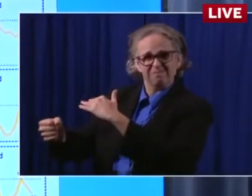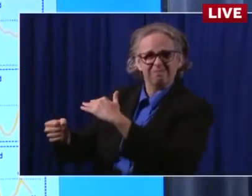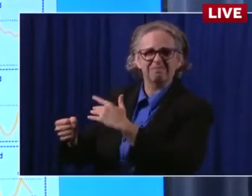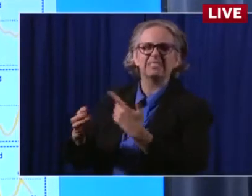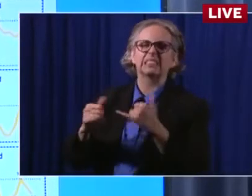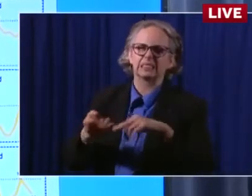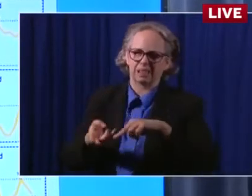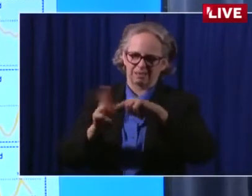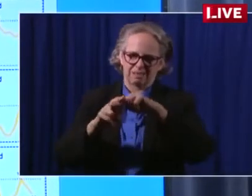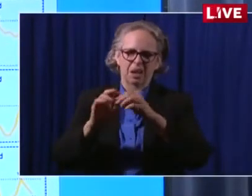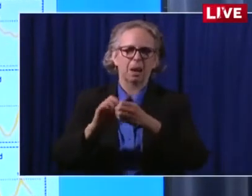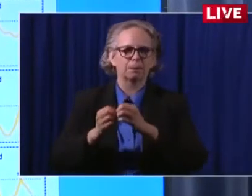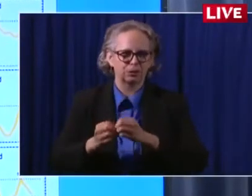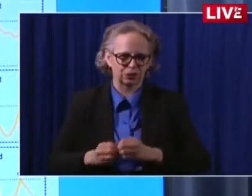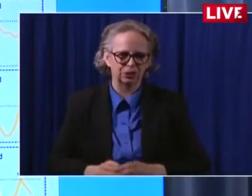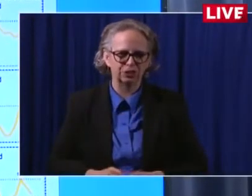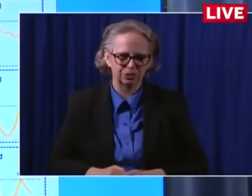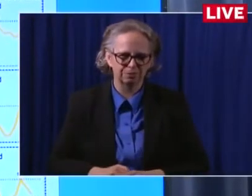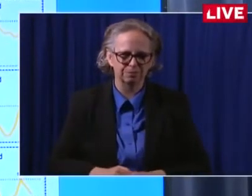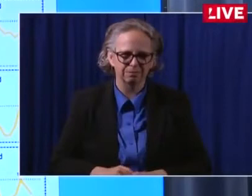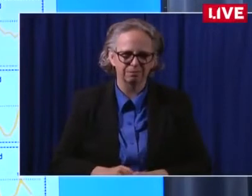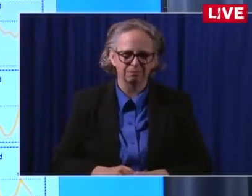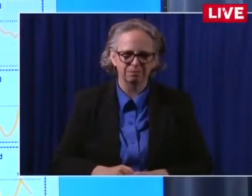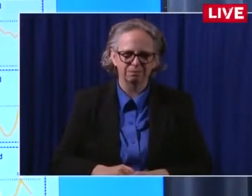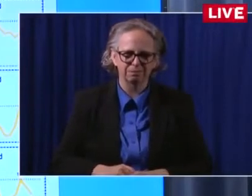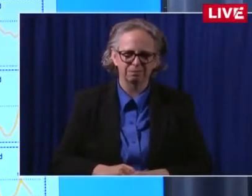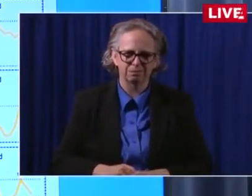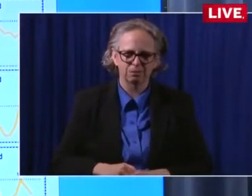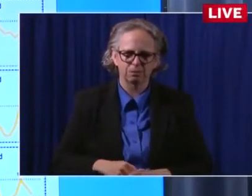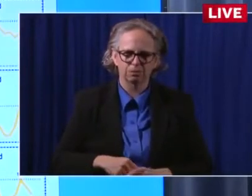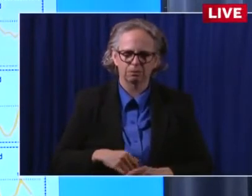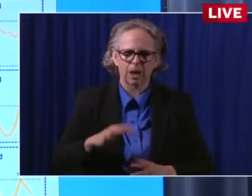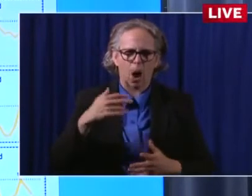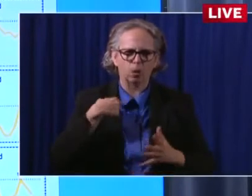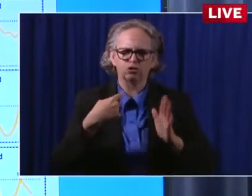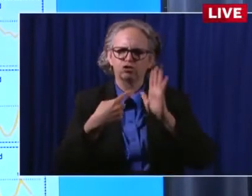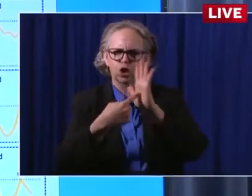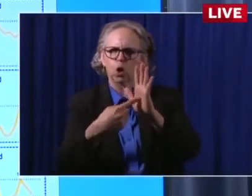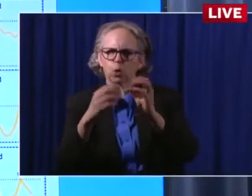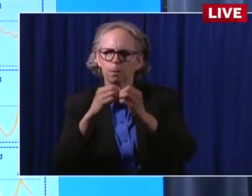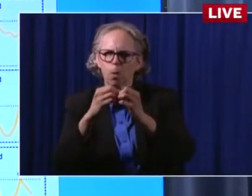ICU ADMISSIONS IS UP A LITTLE BIT STAYED WHITE AS WELL.